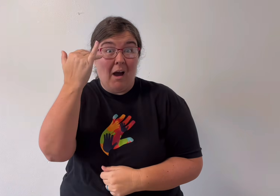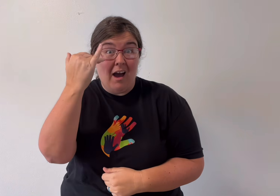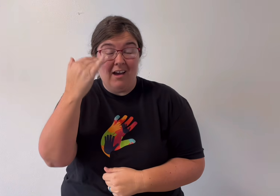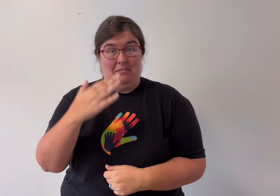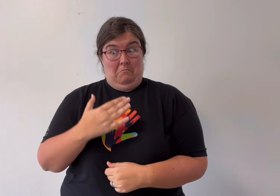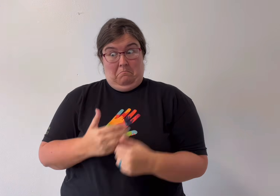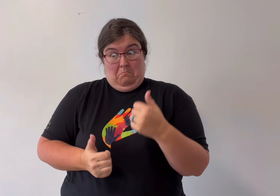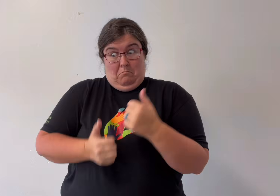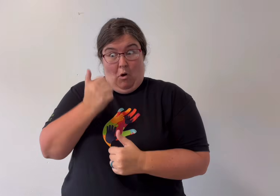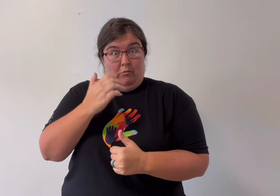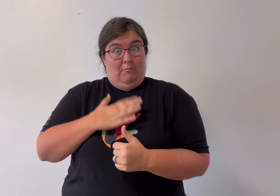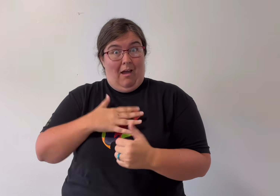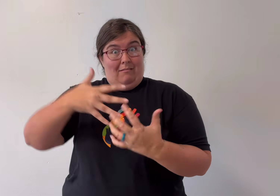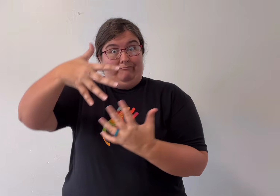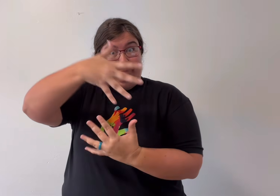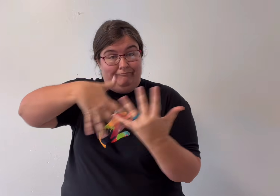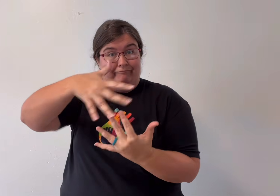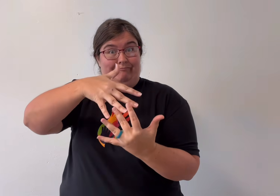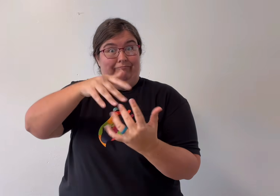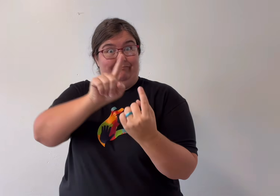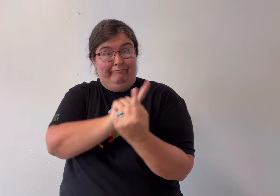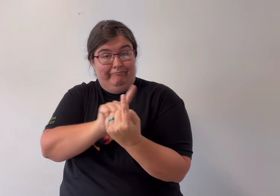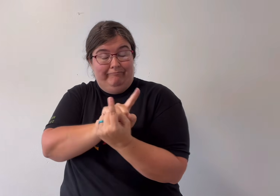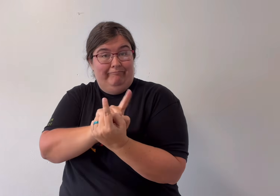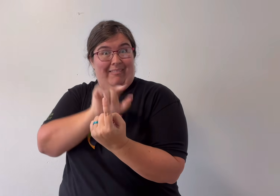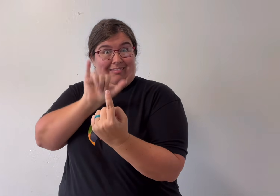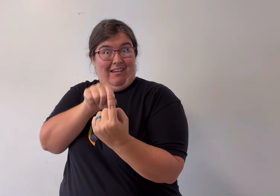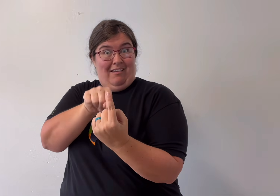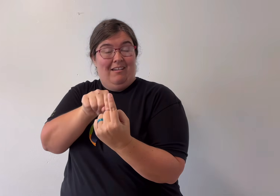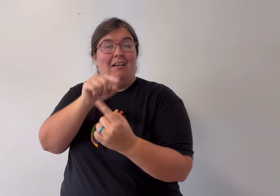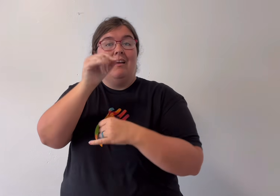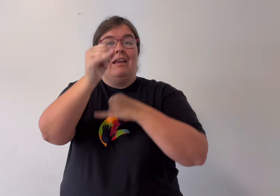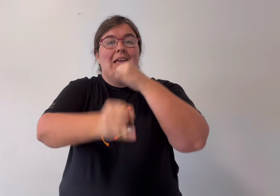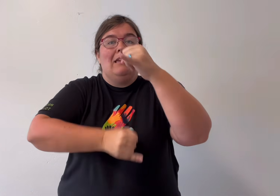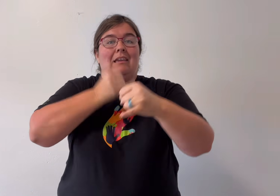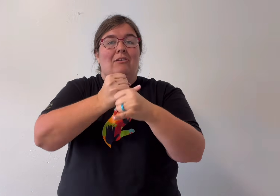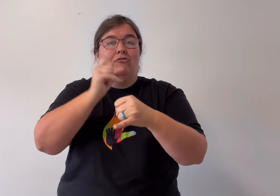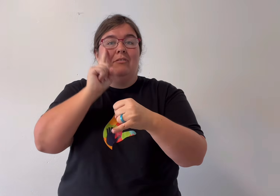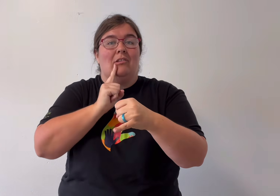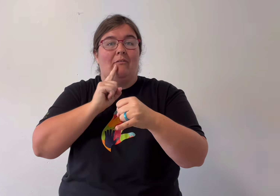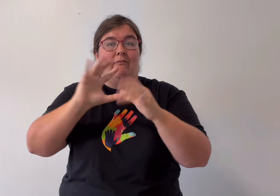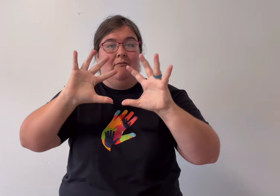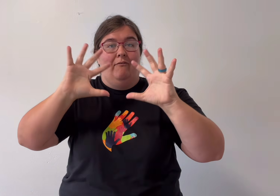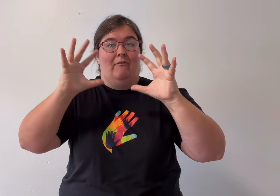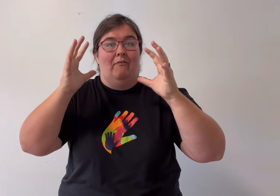Why? Most of my socializing, most of my interactions are with international Deaf.